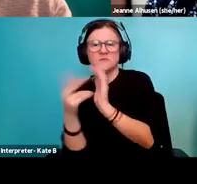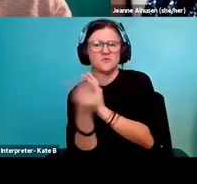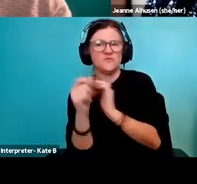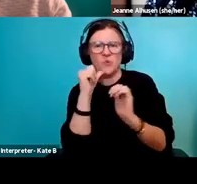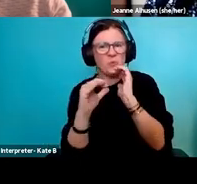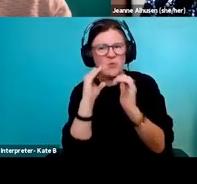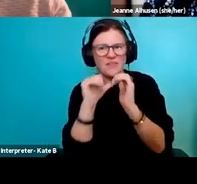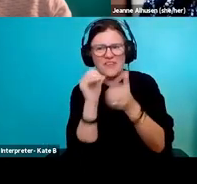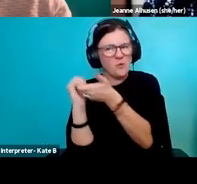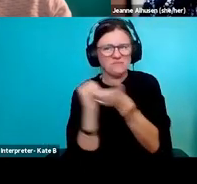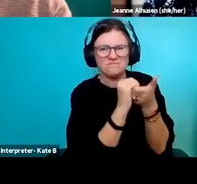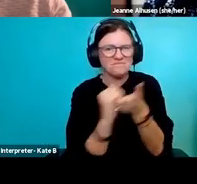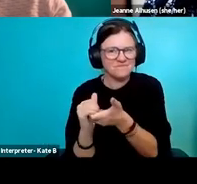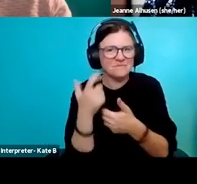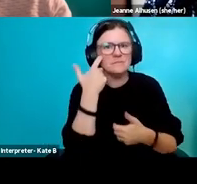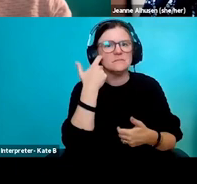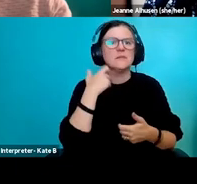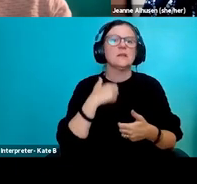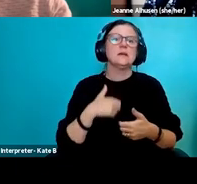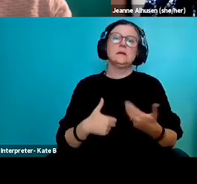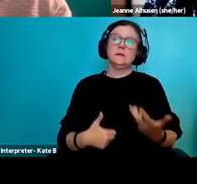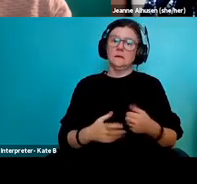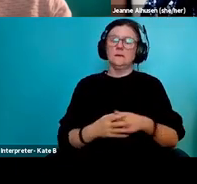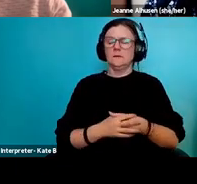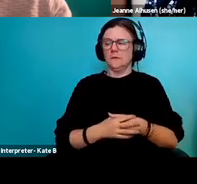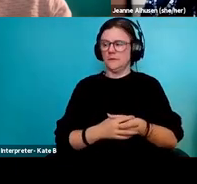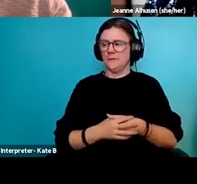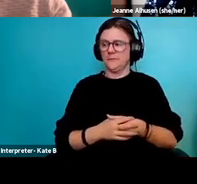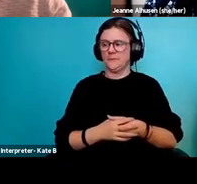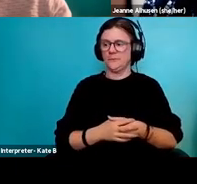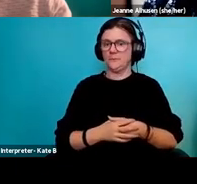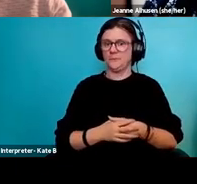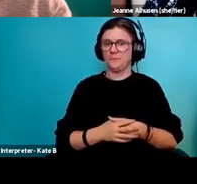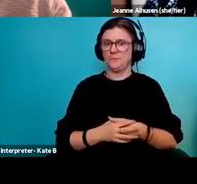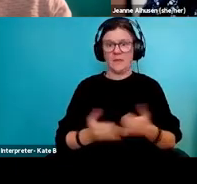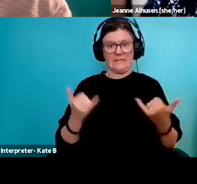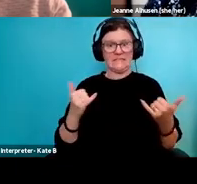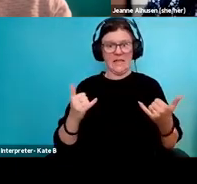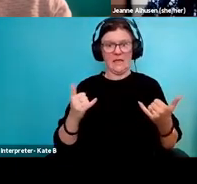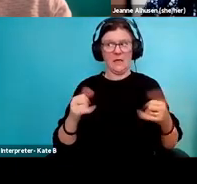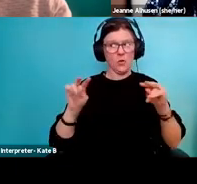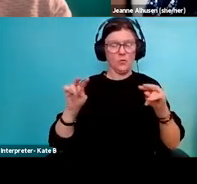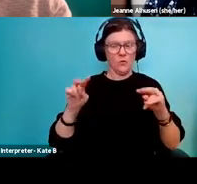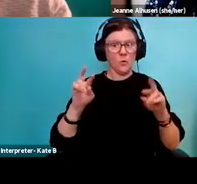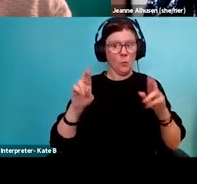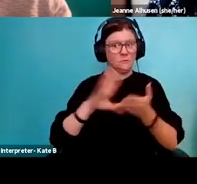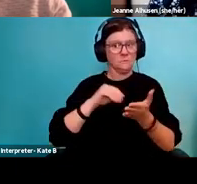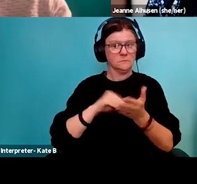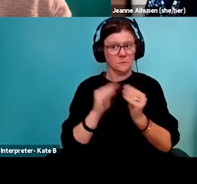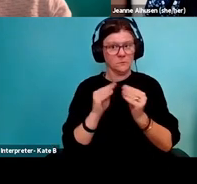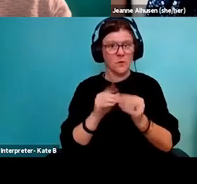So, I certainly look forward to learning from all of you, but if I had to name four key